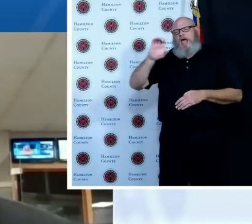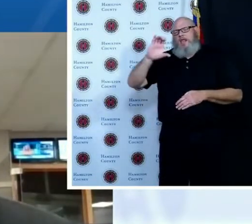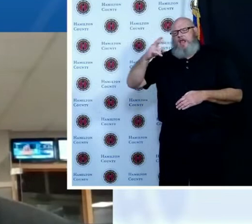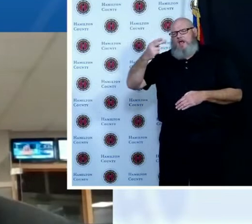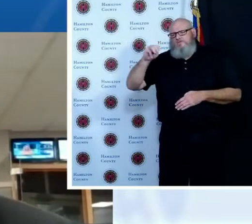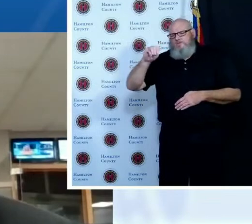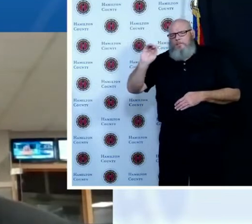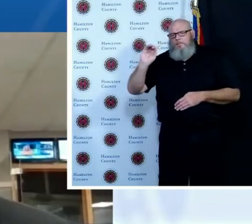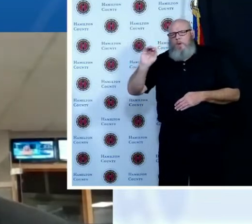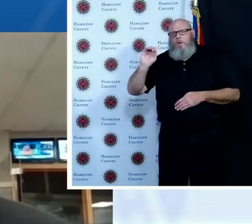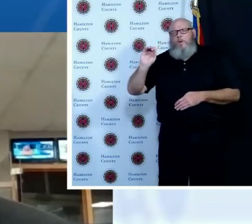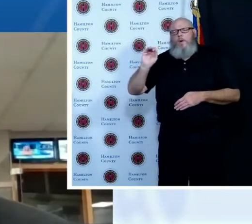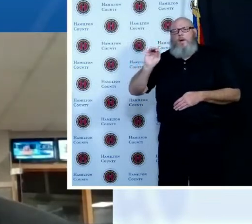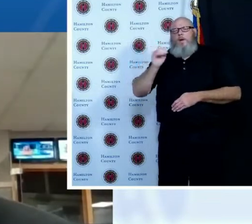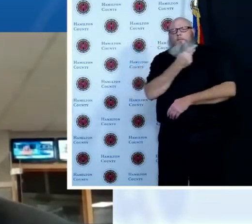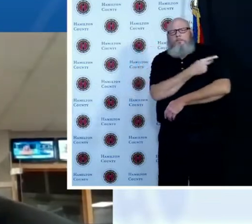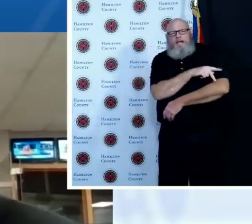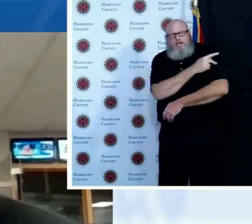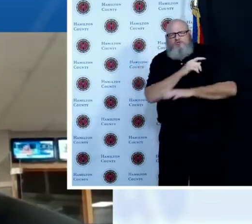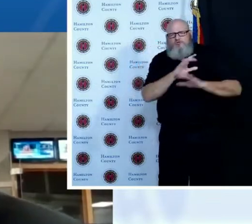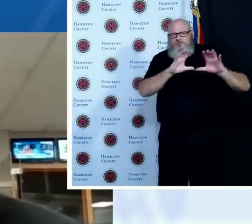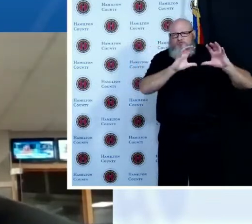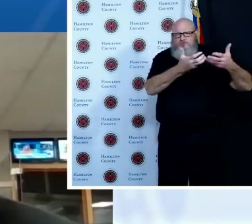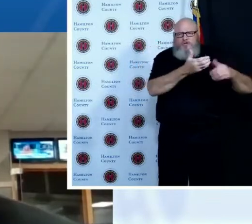she said they're being sent to other hospitals she said there aren't enough nurses